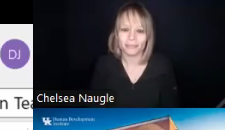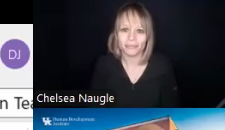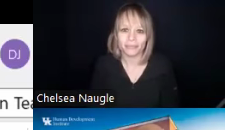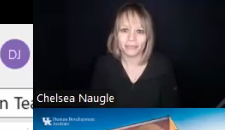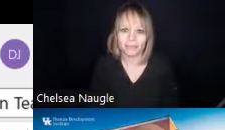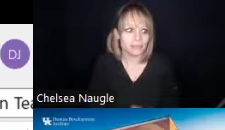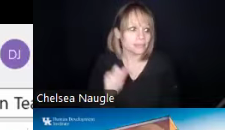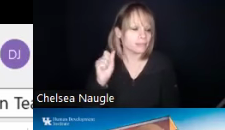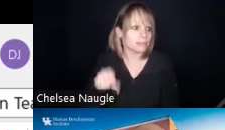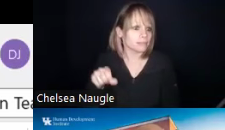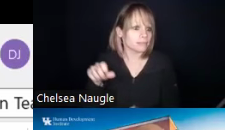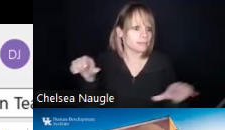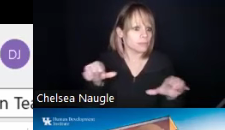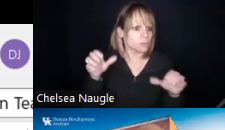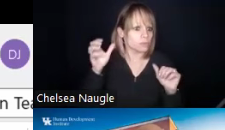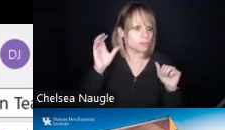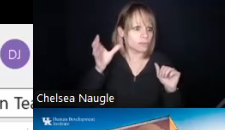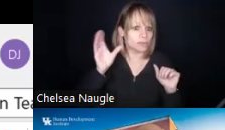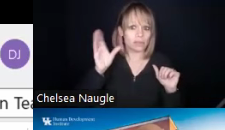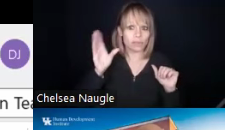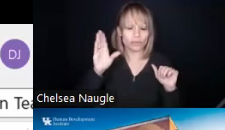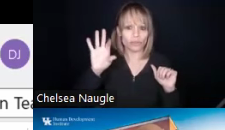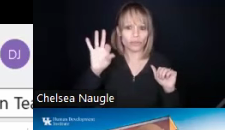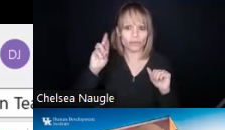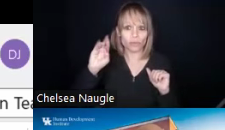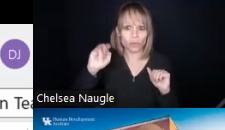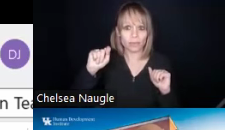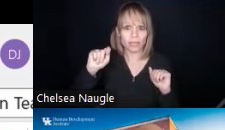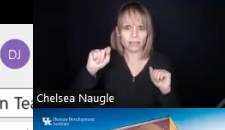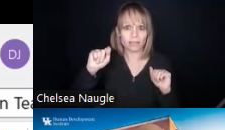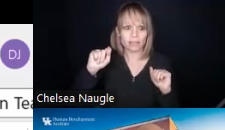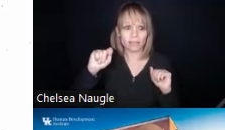format. See?